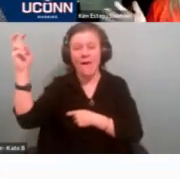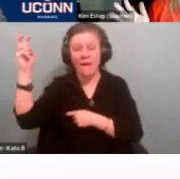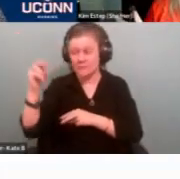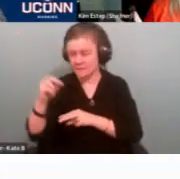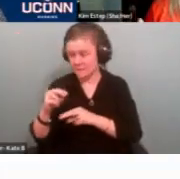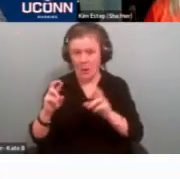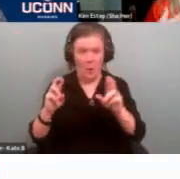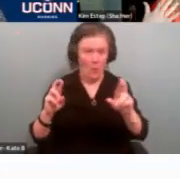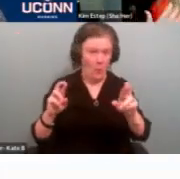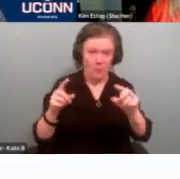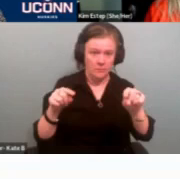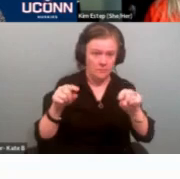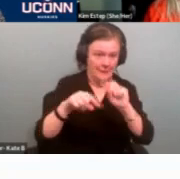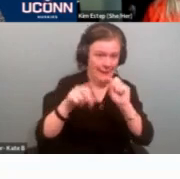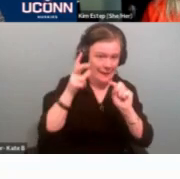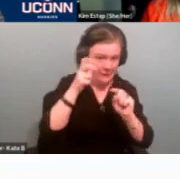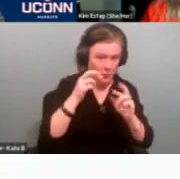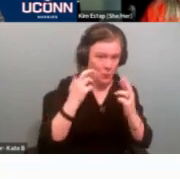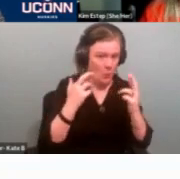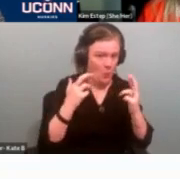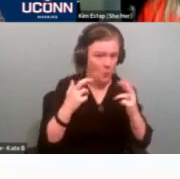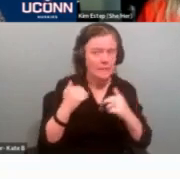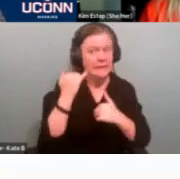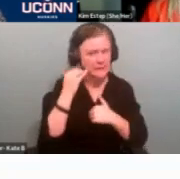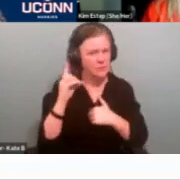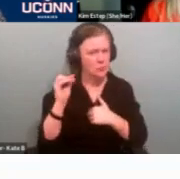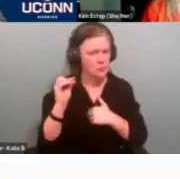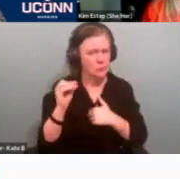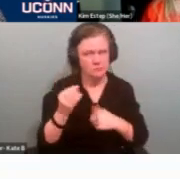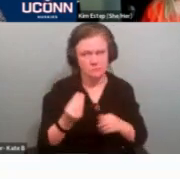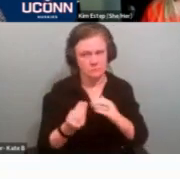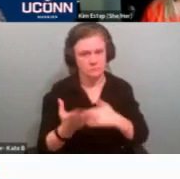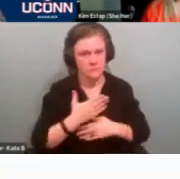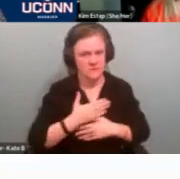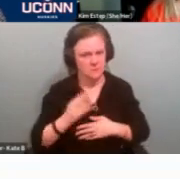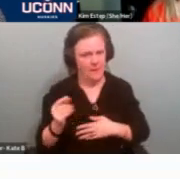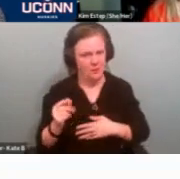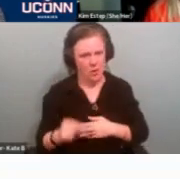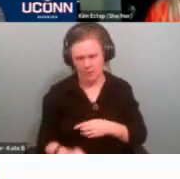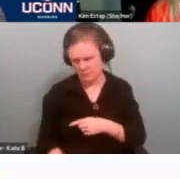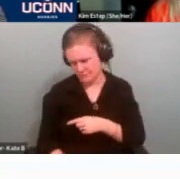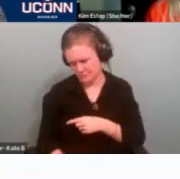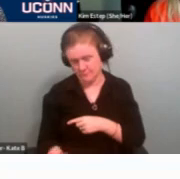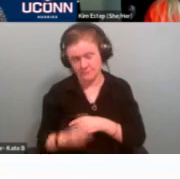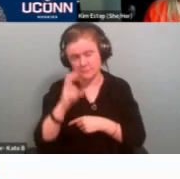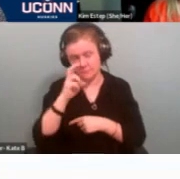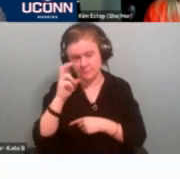don't hear it. But if you do just know that that is what is happening. She's an old girl.